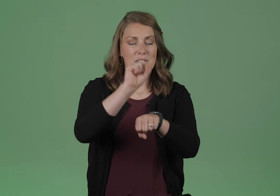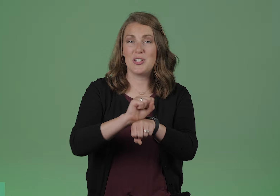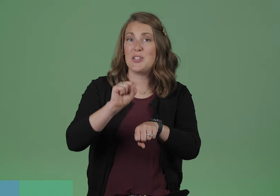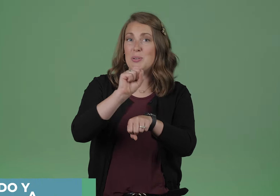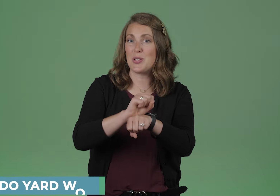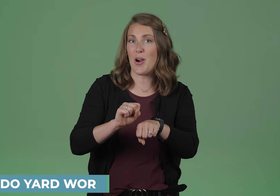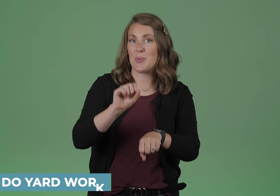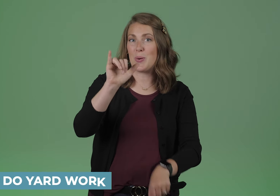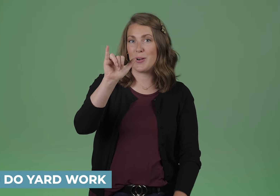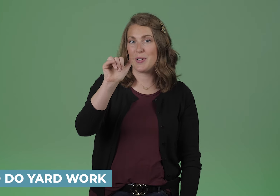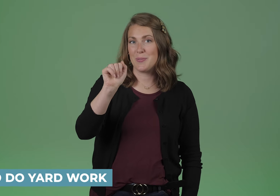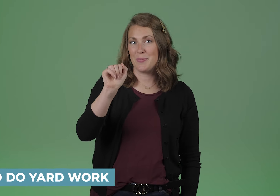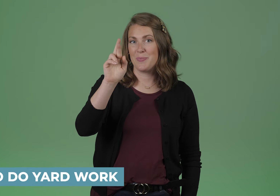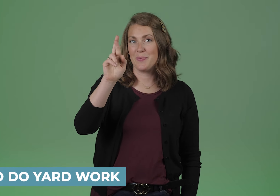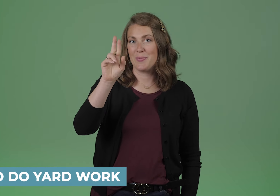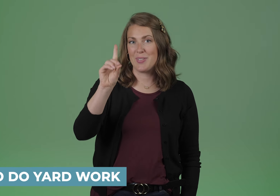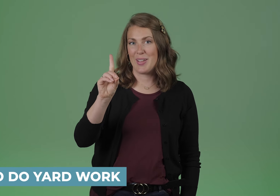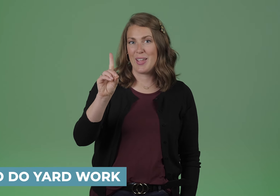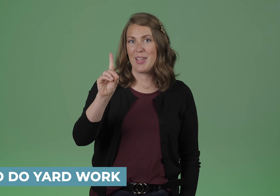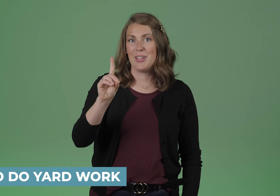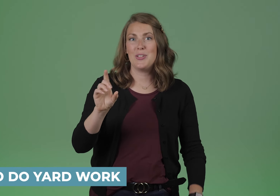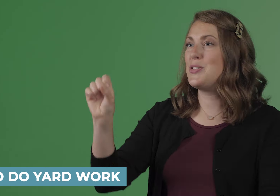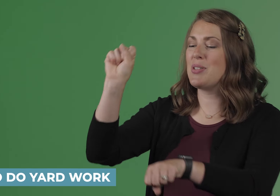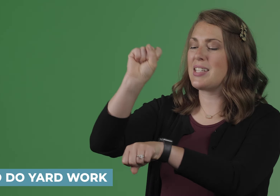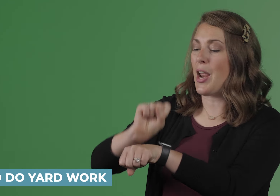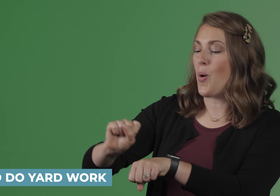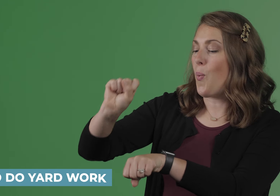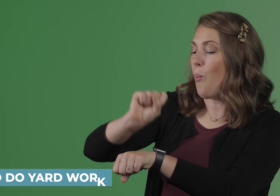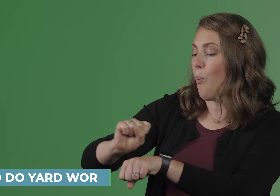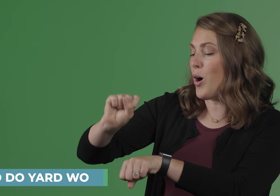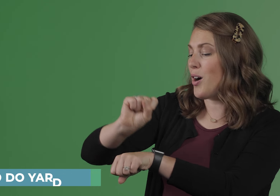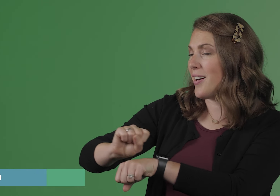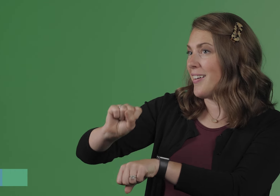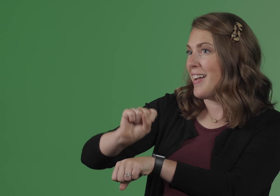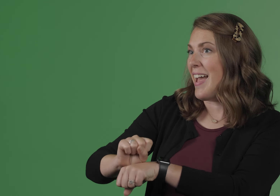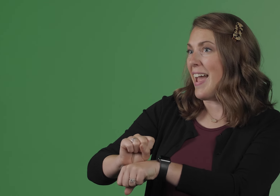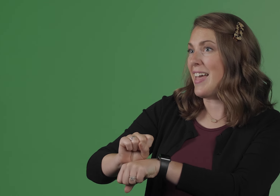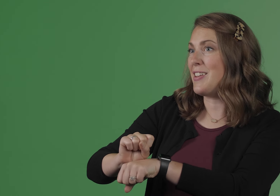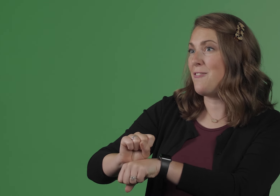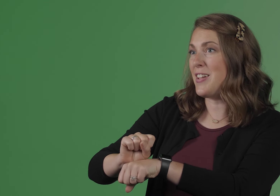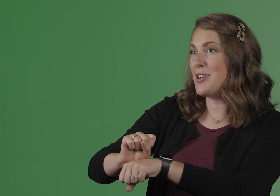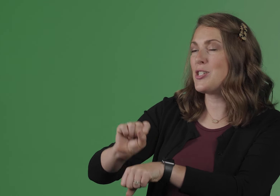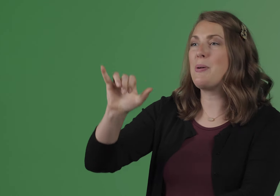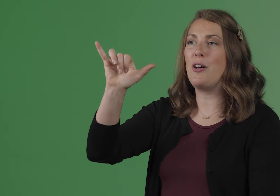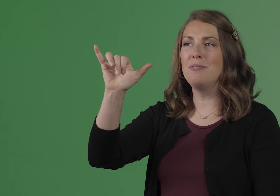to do, yard work. You do the sign work and then finger spell.